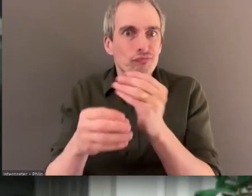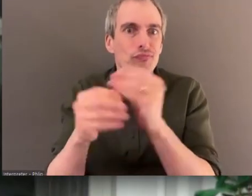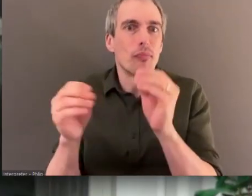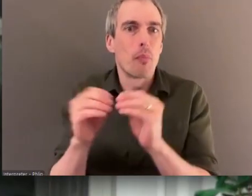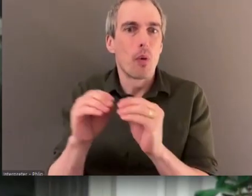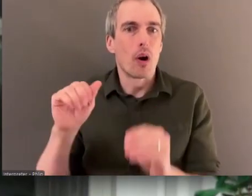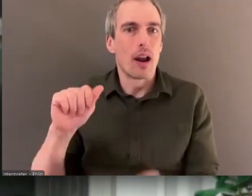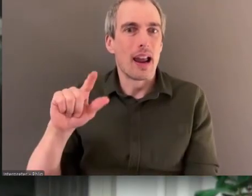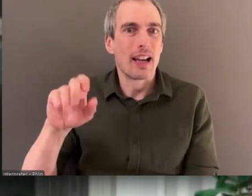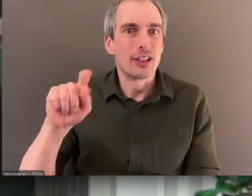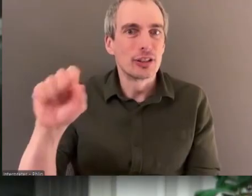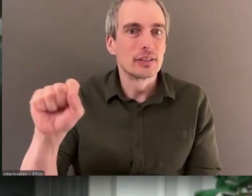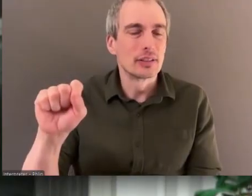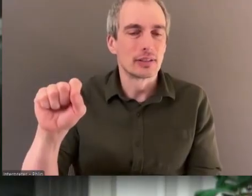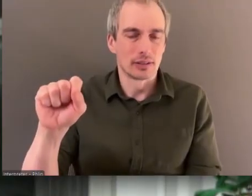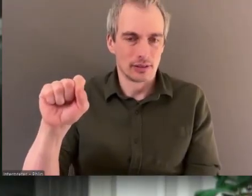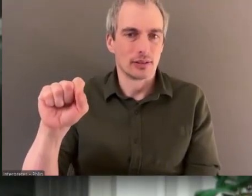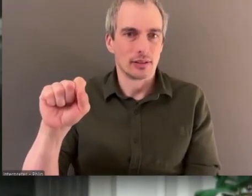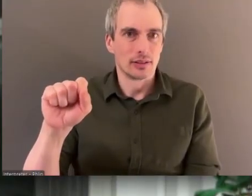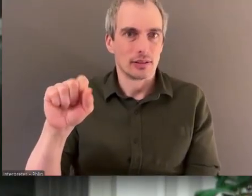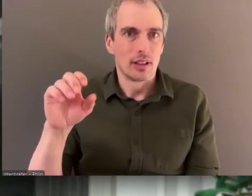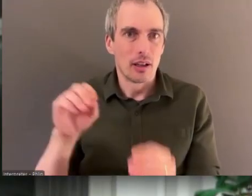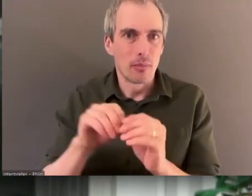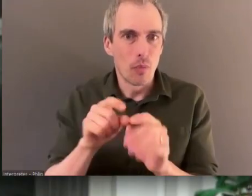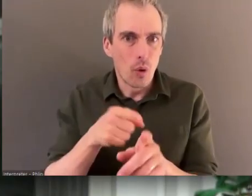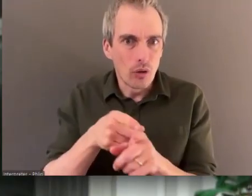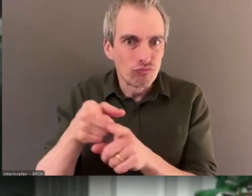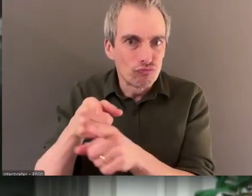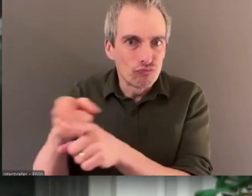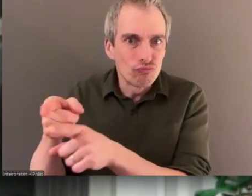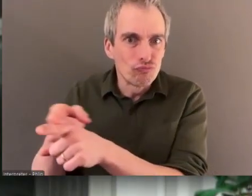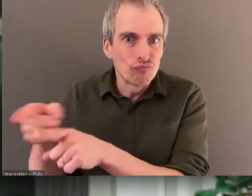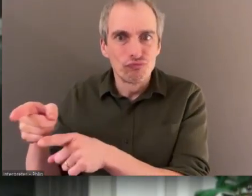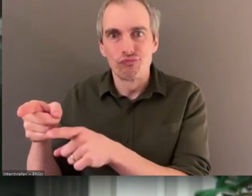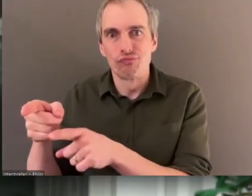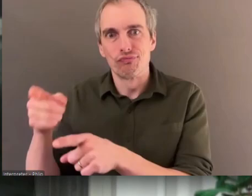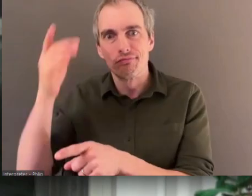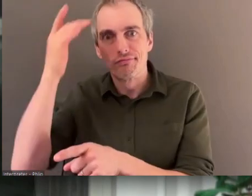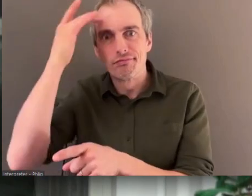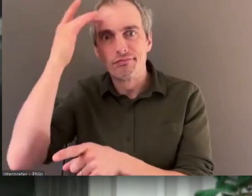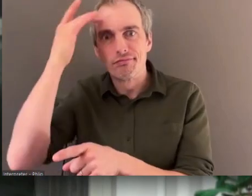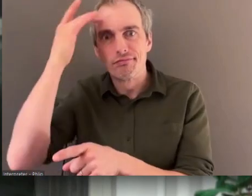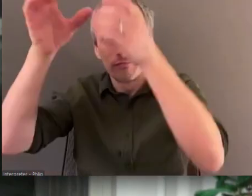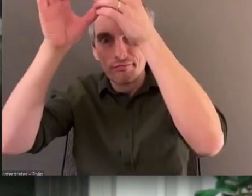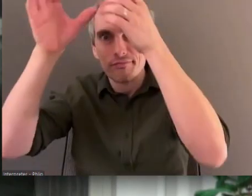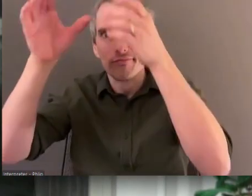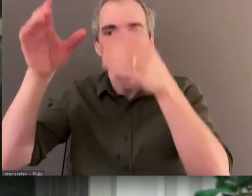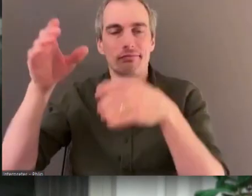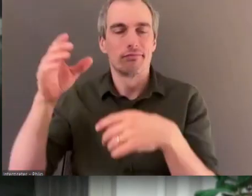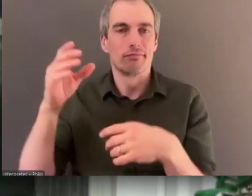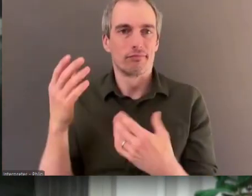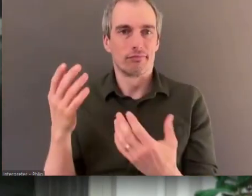this to be a platform that people use to build new agents for their very niche problems.